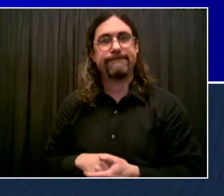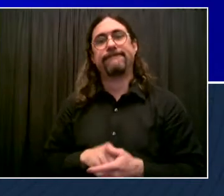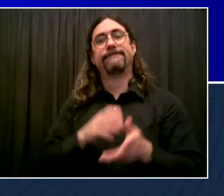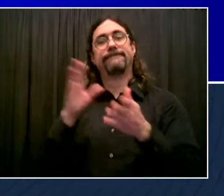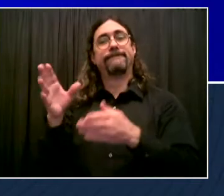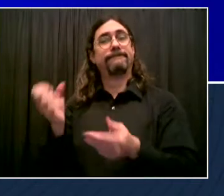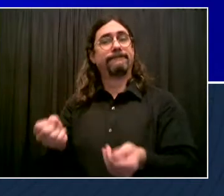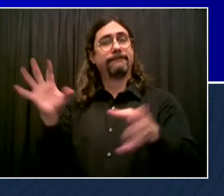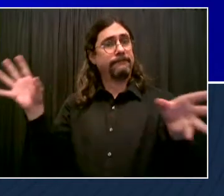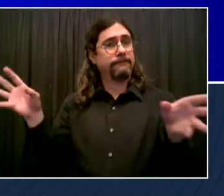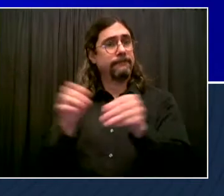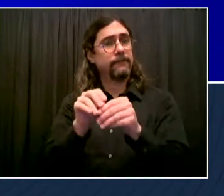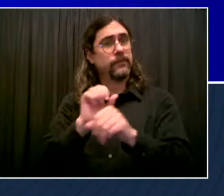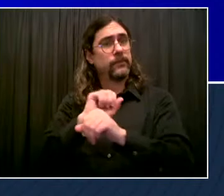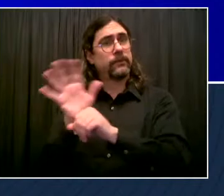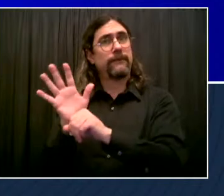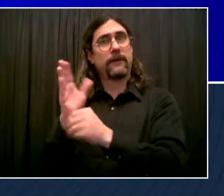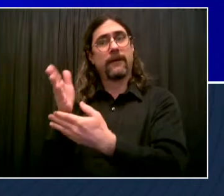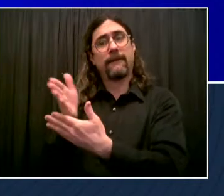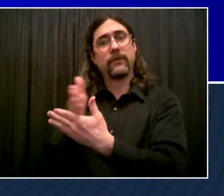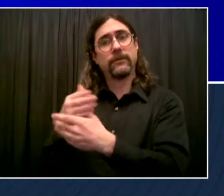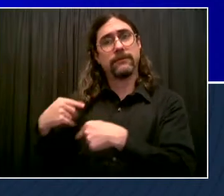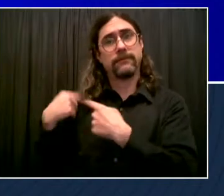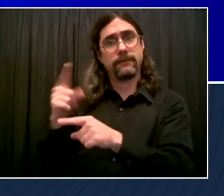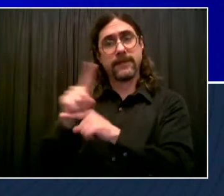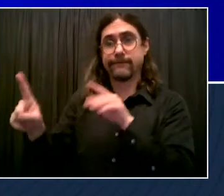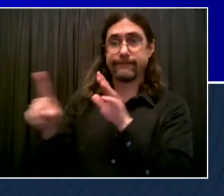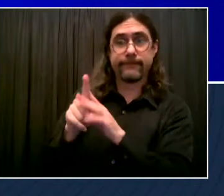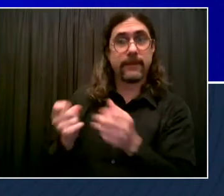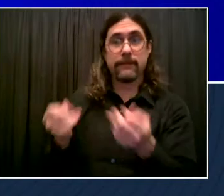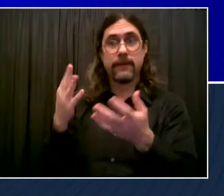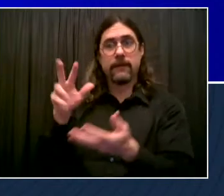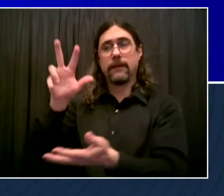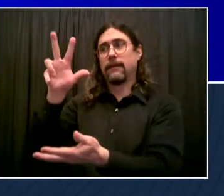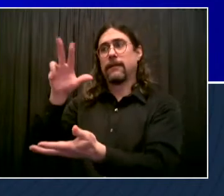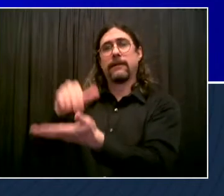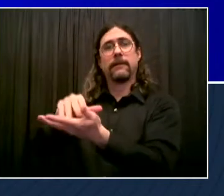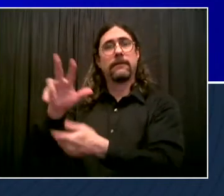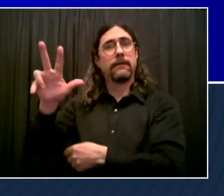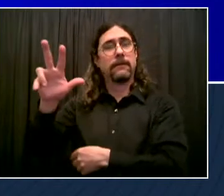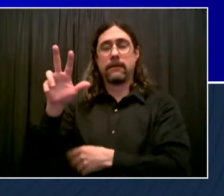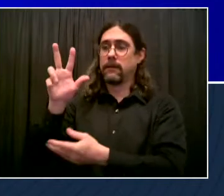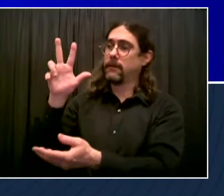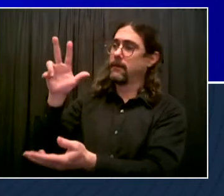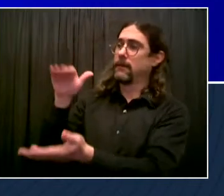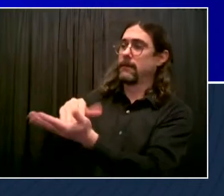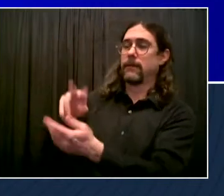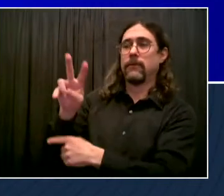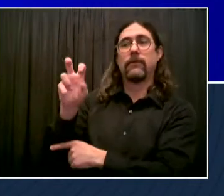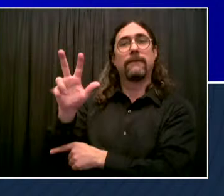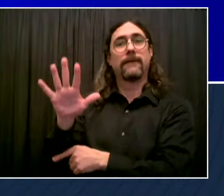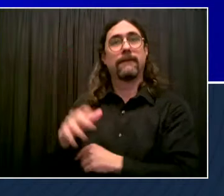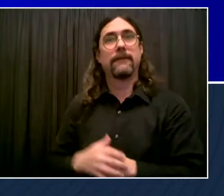RARAE T3.64 PER NEW REPORTED CASES ON A SEVEN